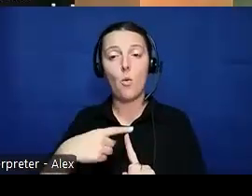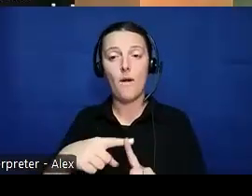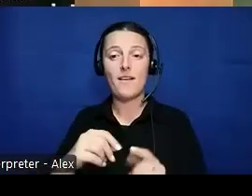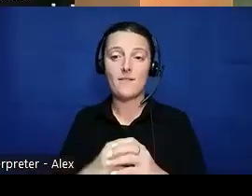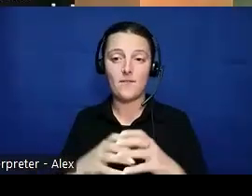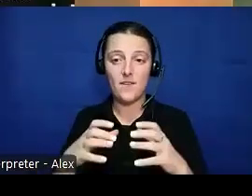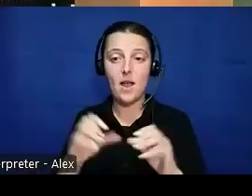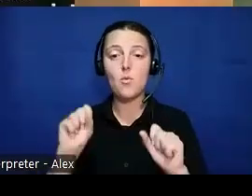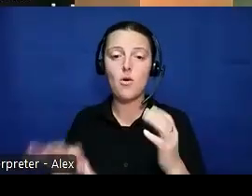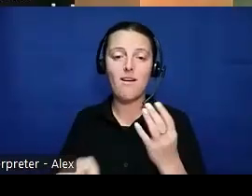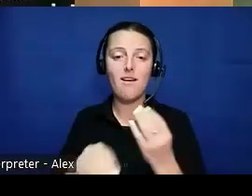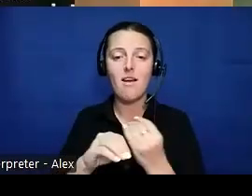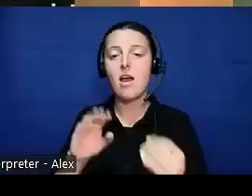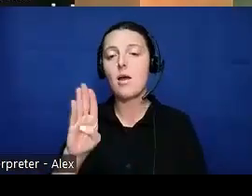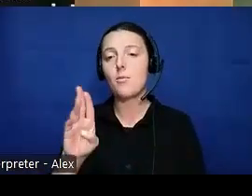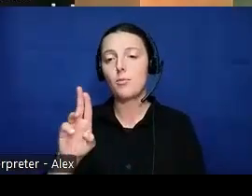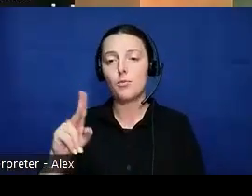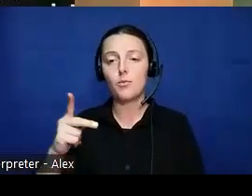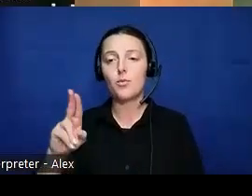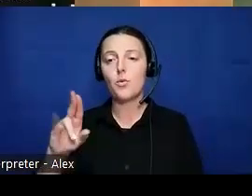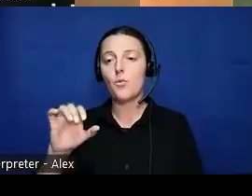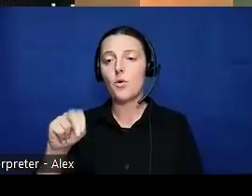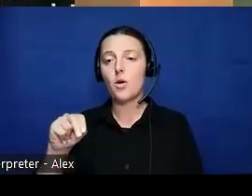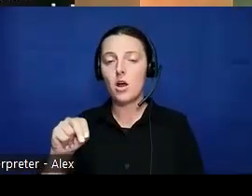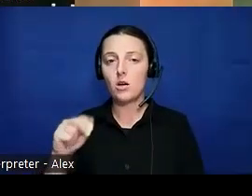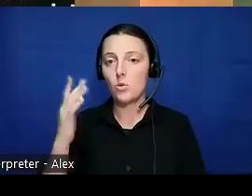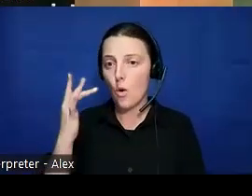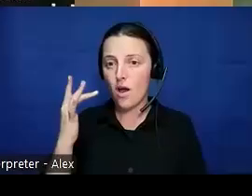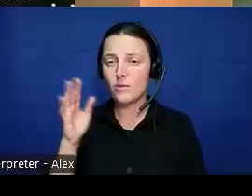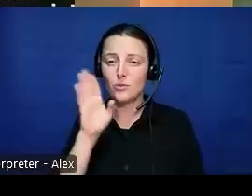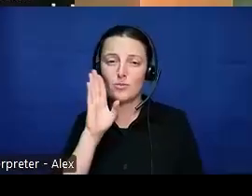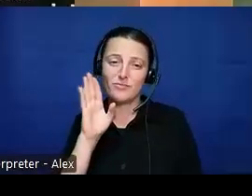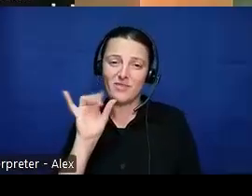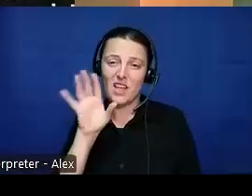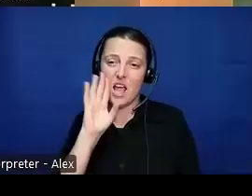why? Well, buproprion is a drug that we have that repletes dopamine, right? What else do we have?